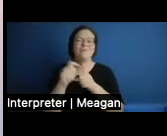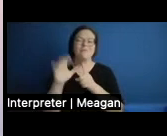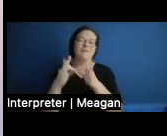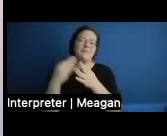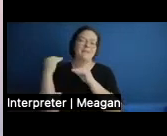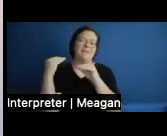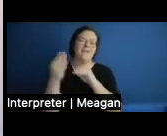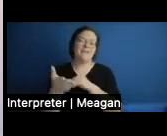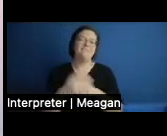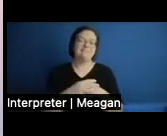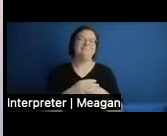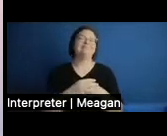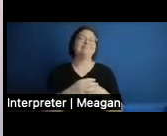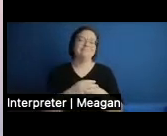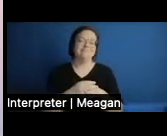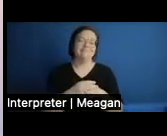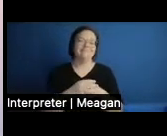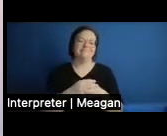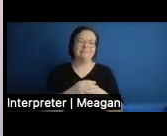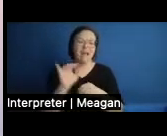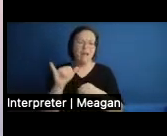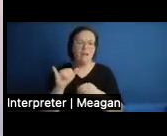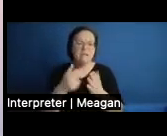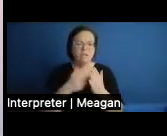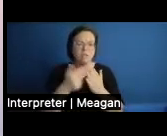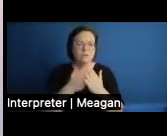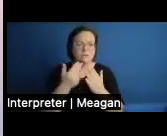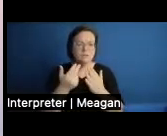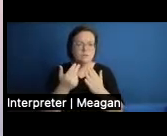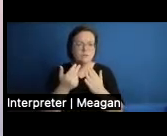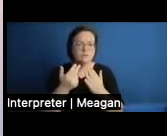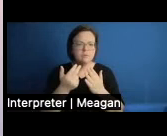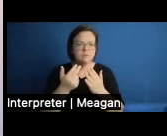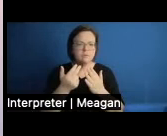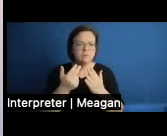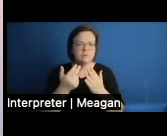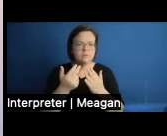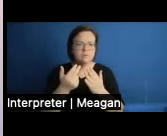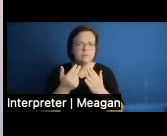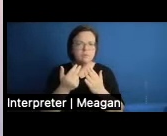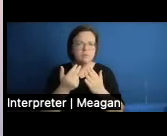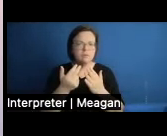It's a soup? Okay. Yeah, it's a soup.